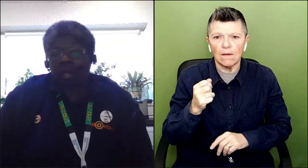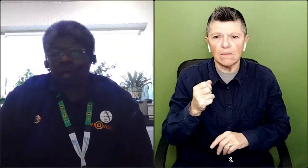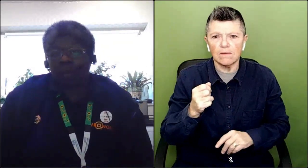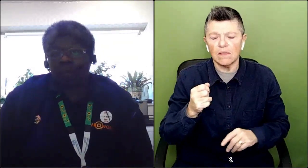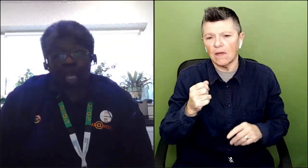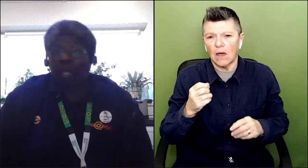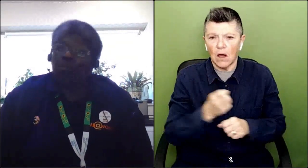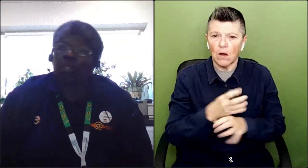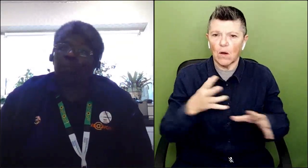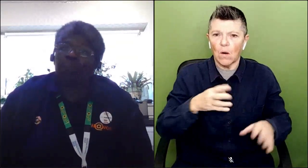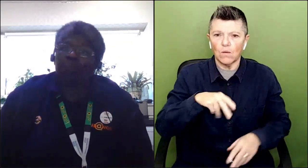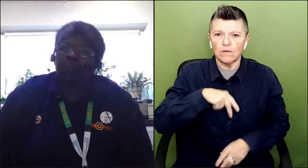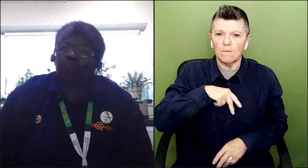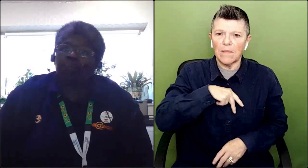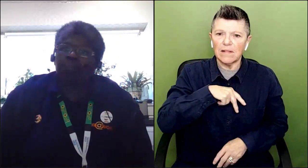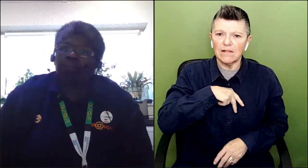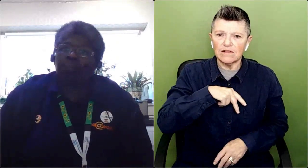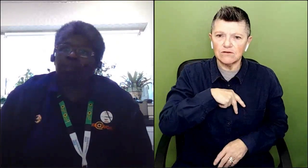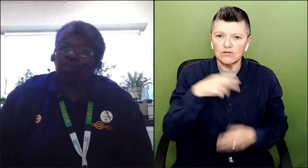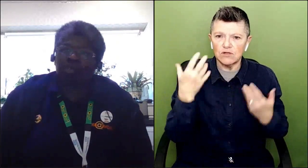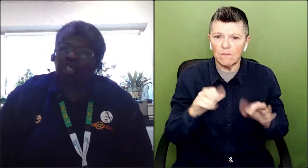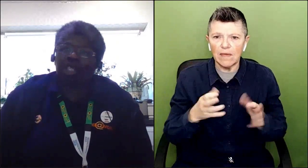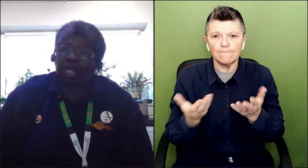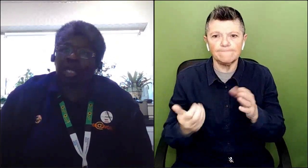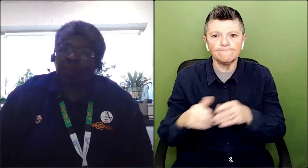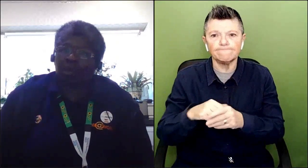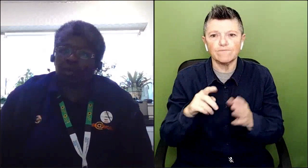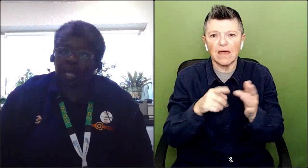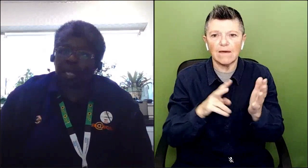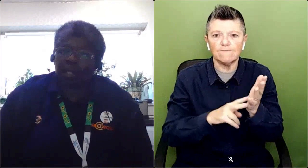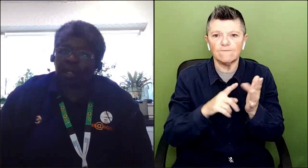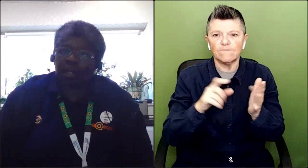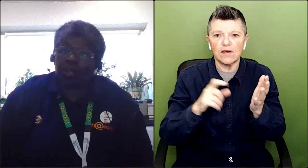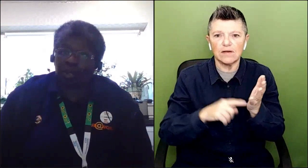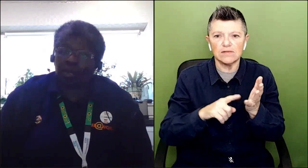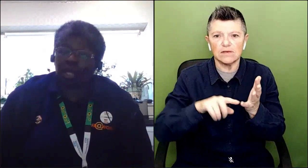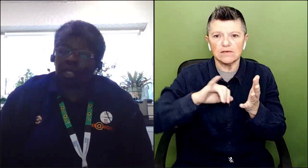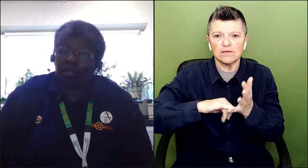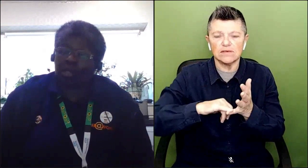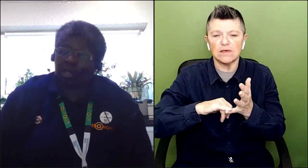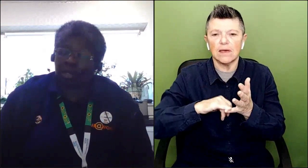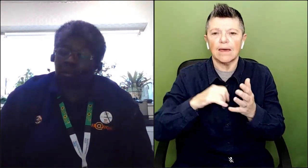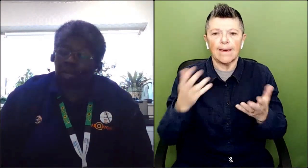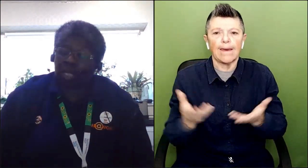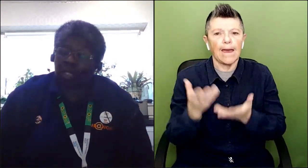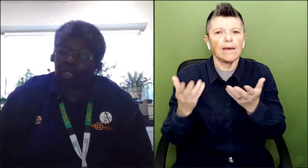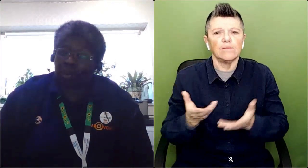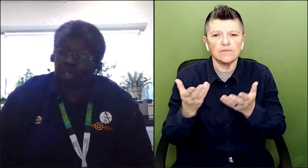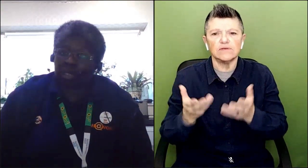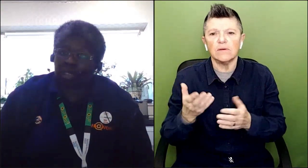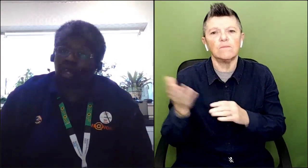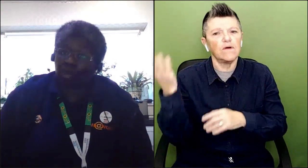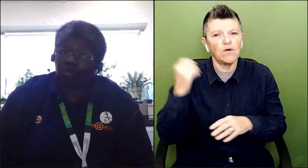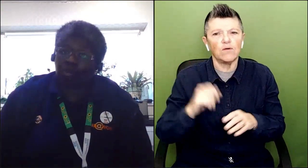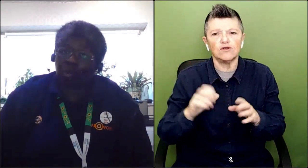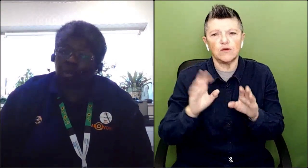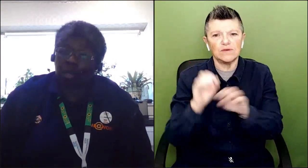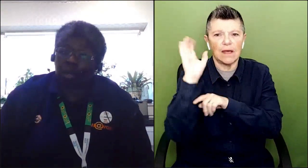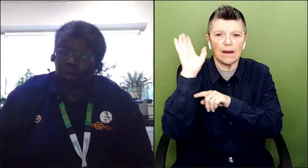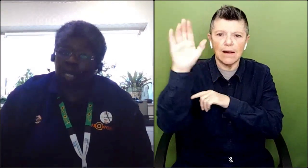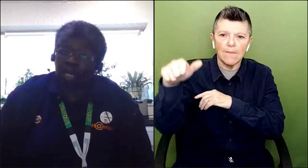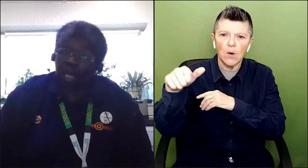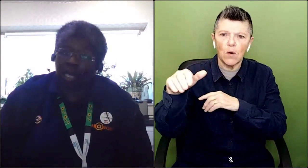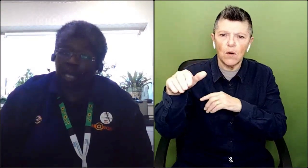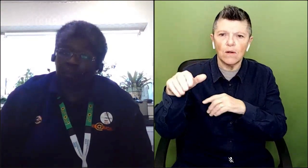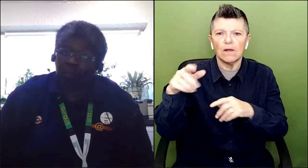She was originally a net ball player and got her disabilities through playing that game.